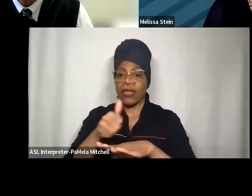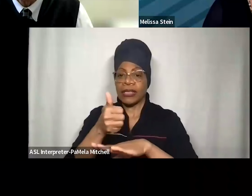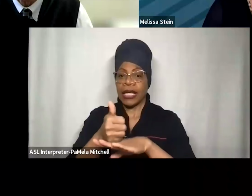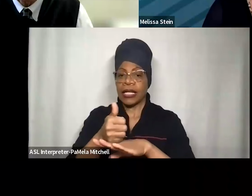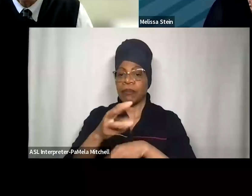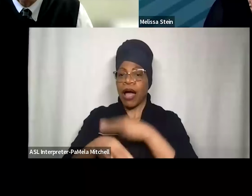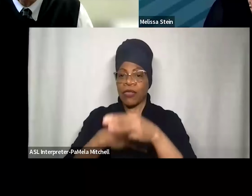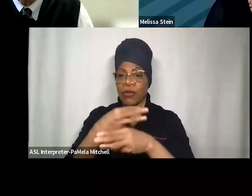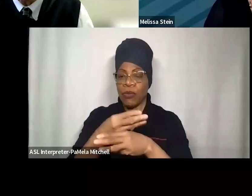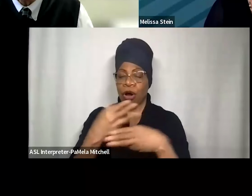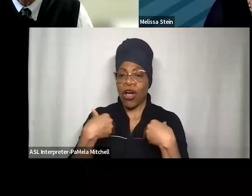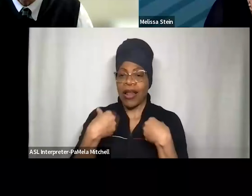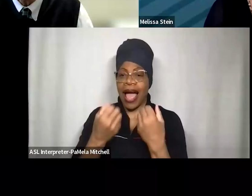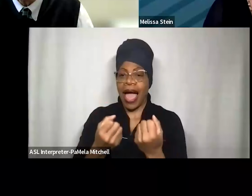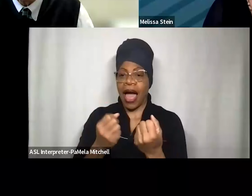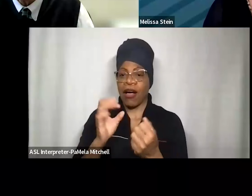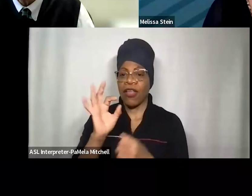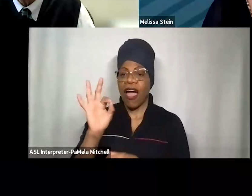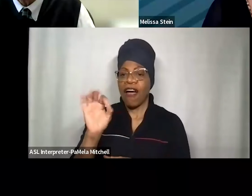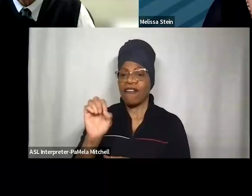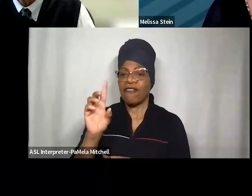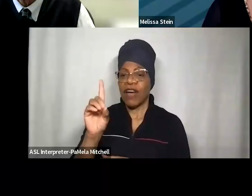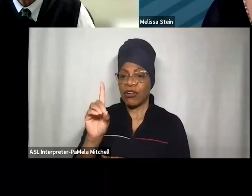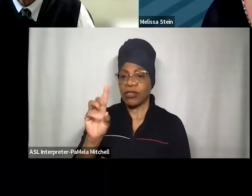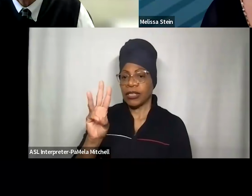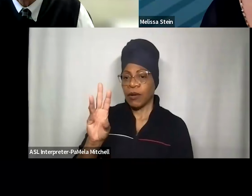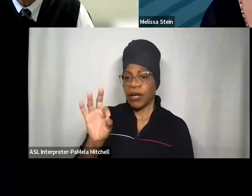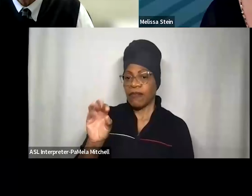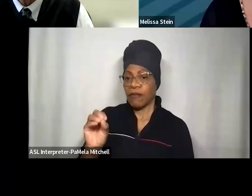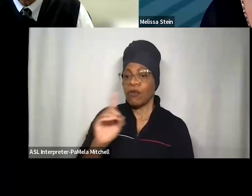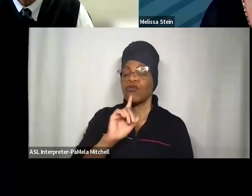And so it's really focused on brief interventions.